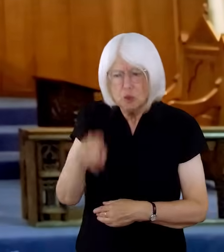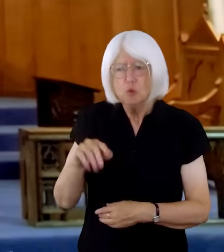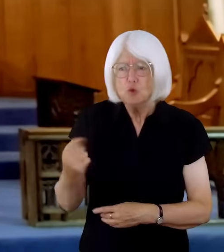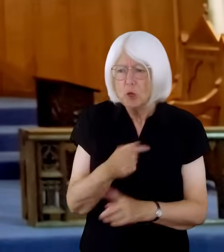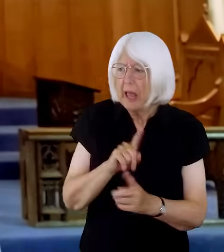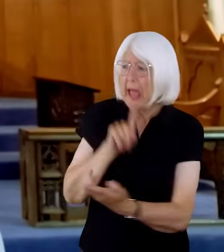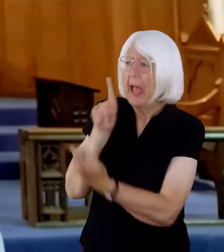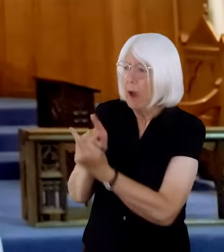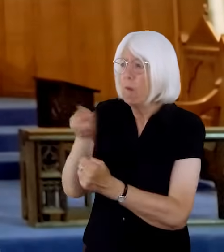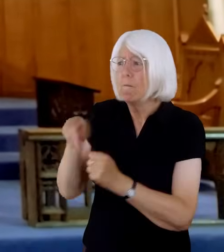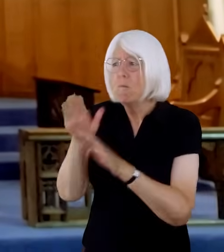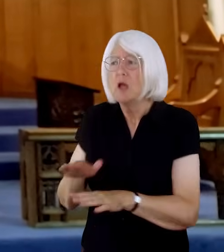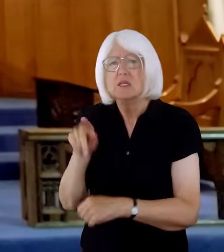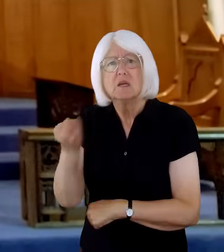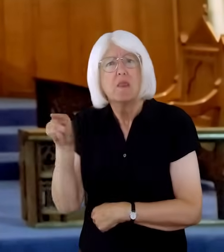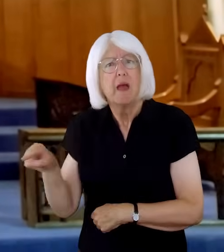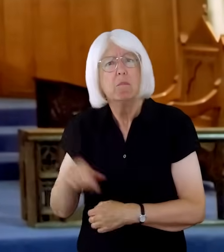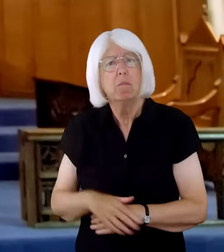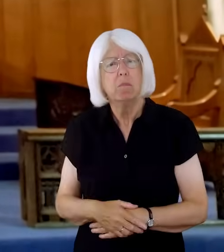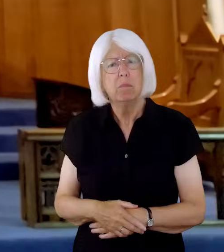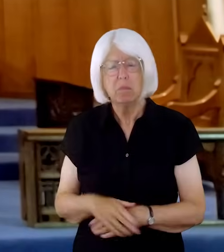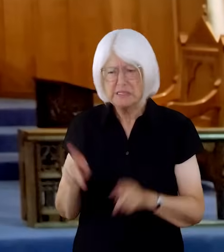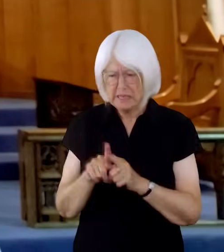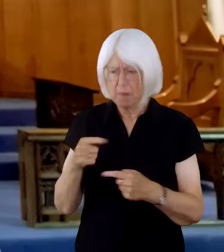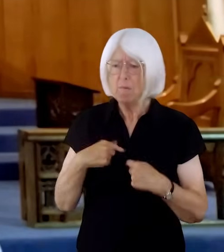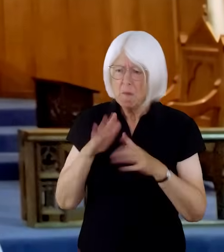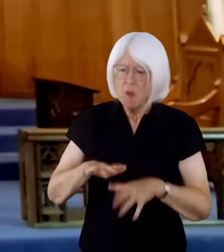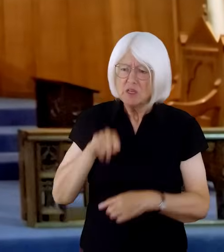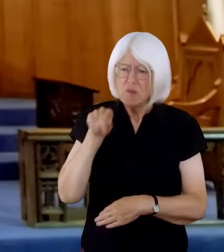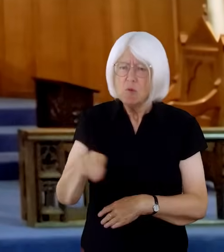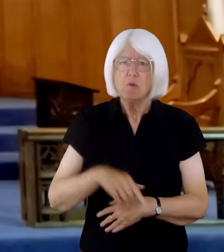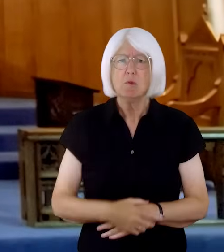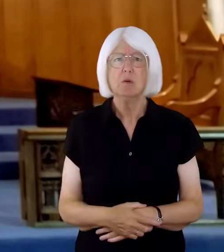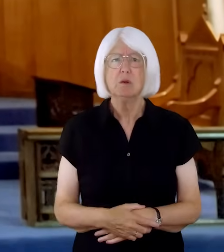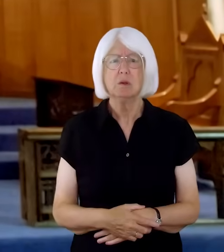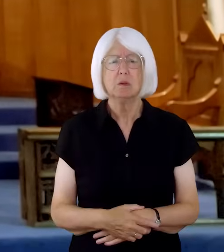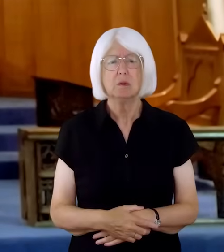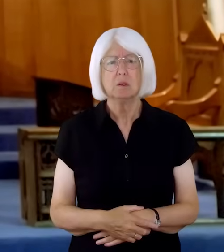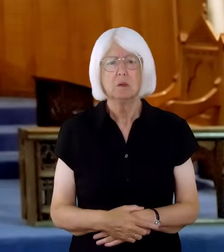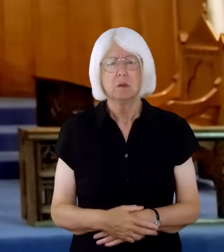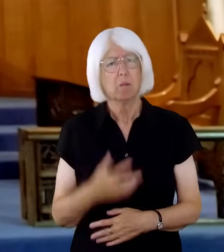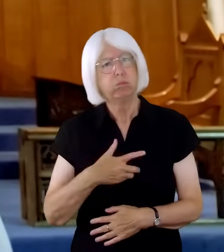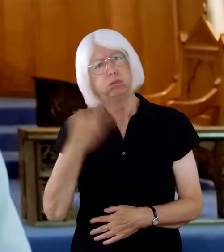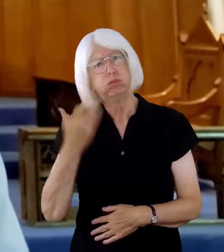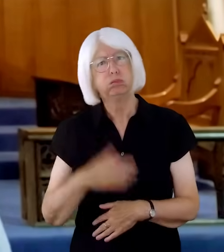Should you not have had mercy on your fellow slave as I have mercy on you, and in his anger